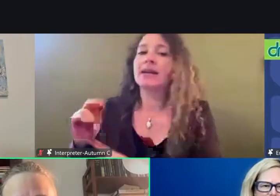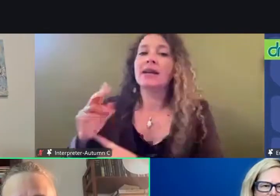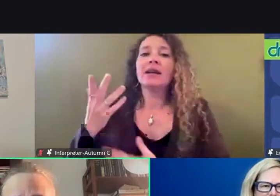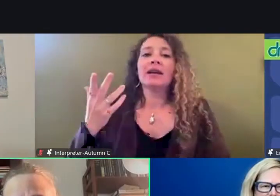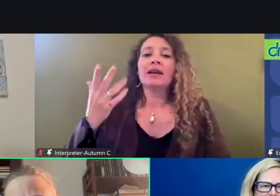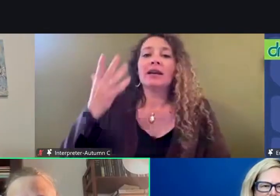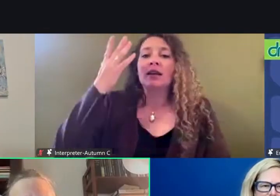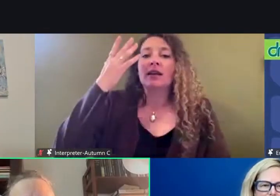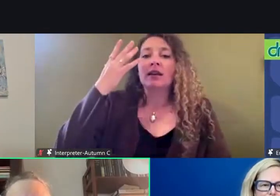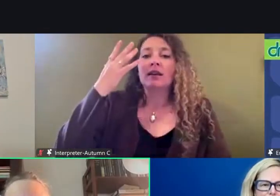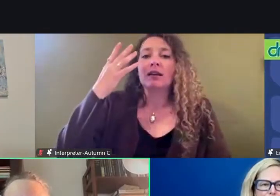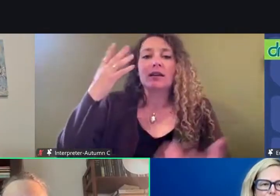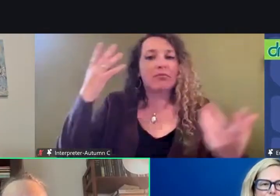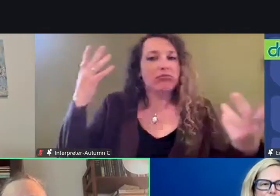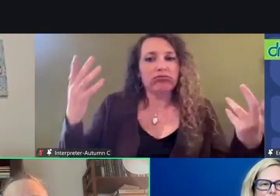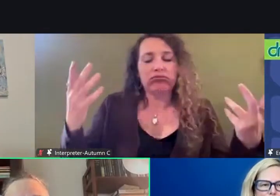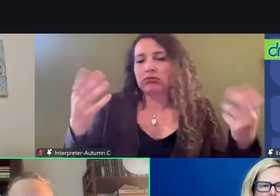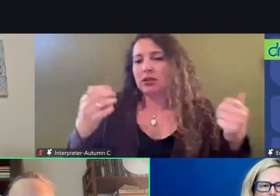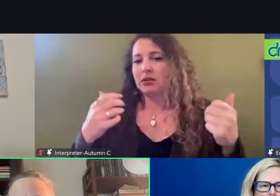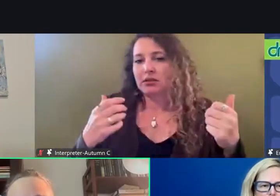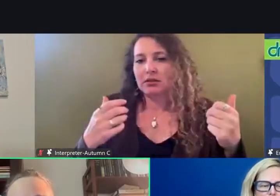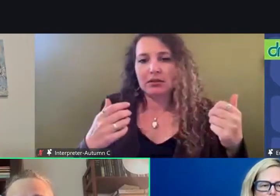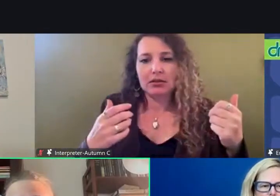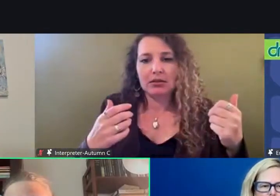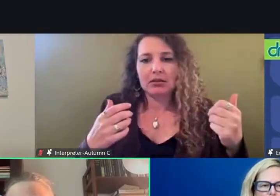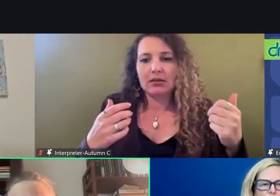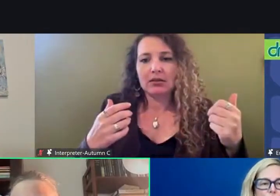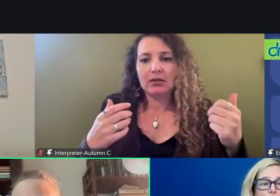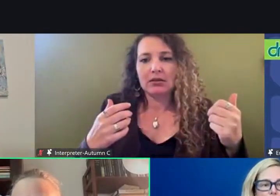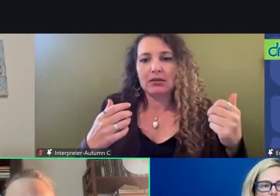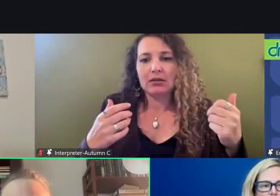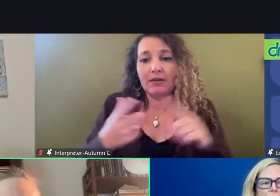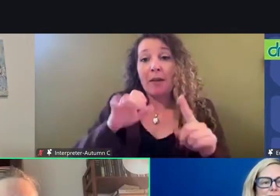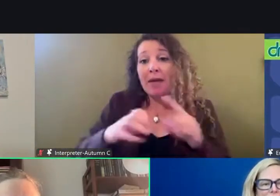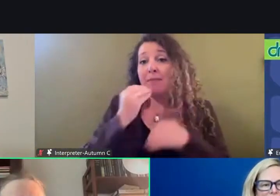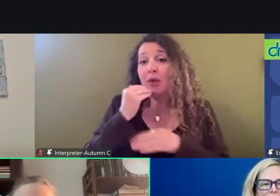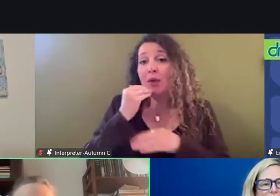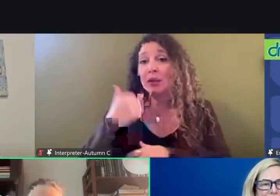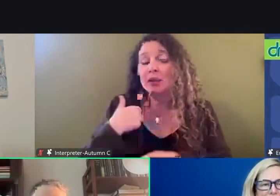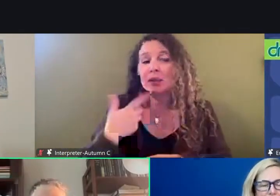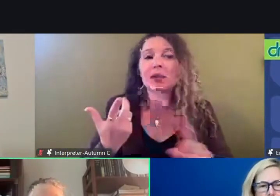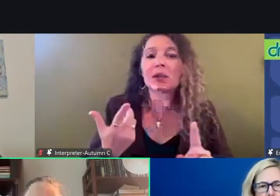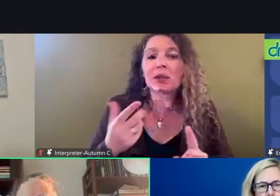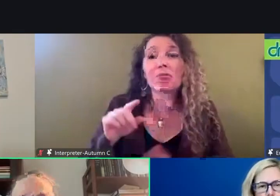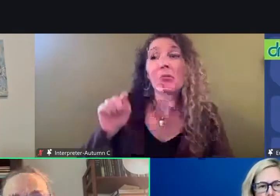knew Sarah Elfreth because from this breakfast I went over she's pointed me to Ben Cardin. I